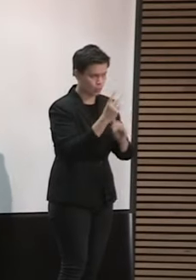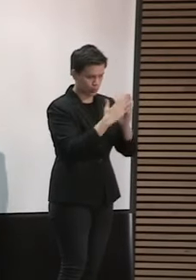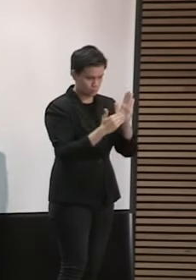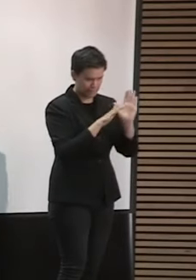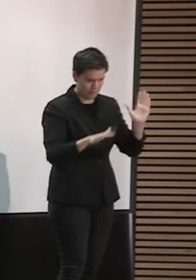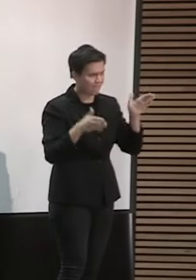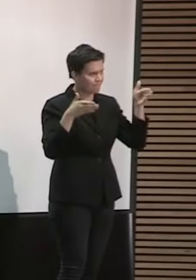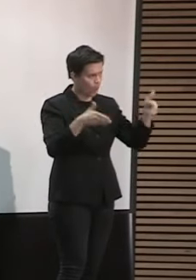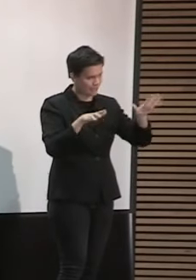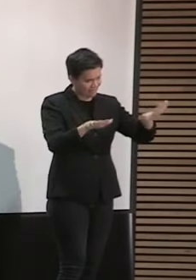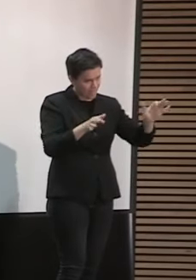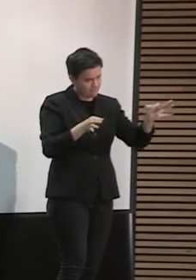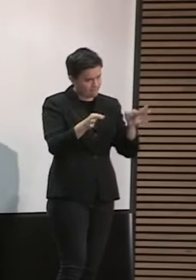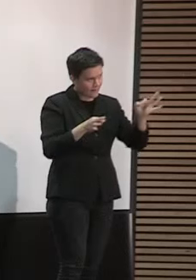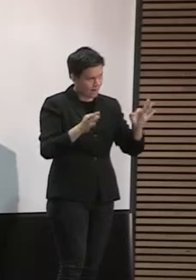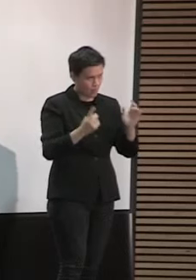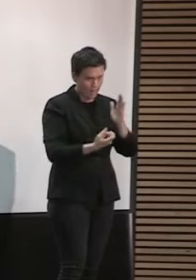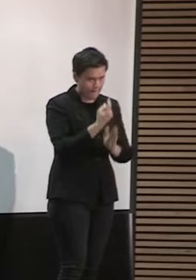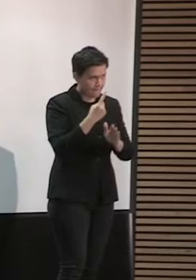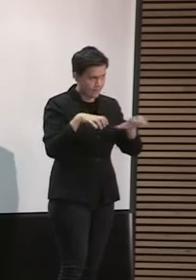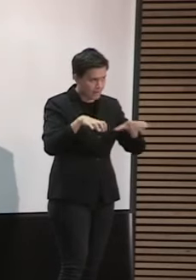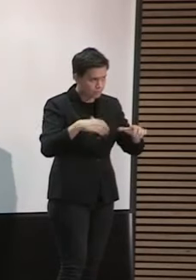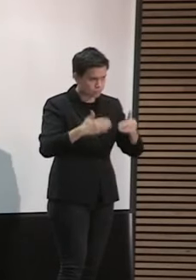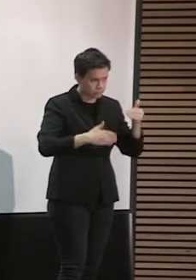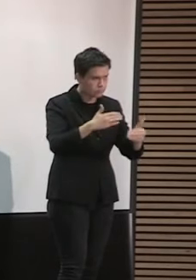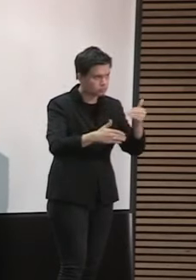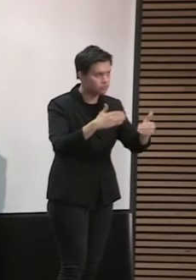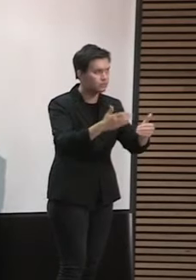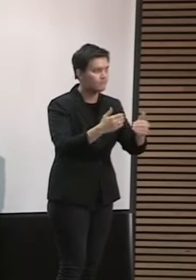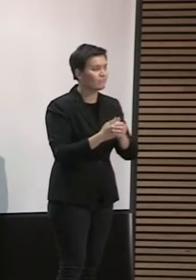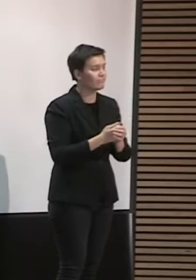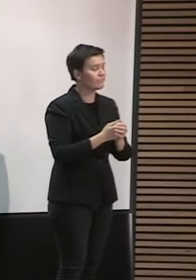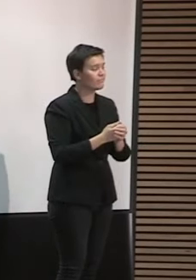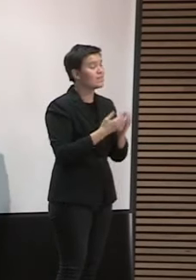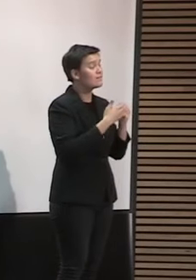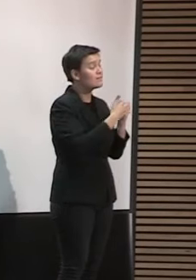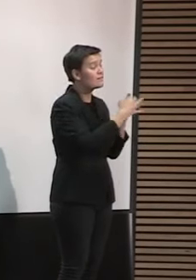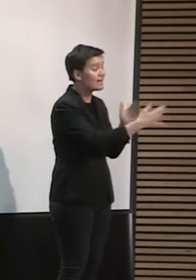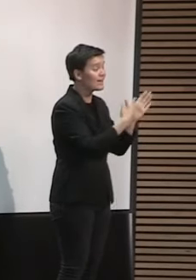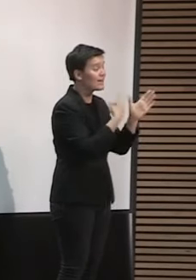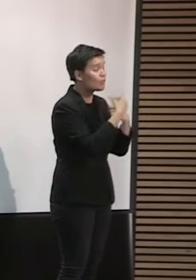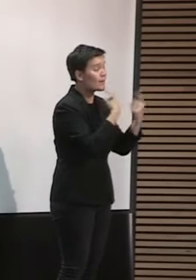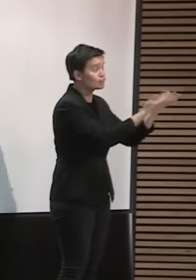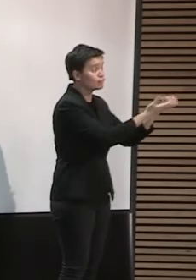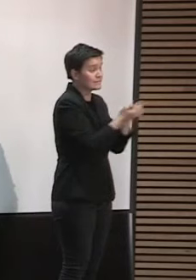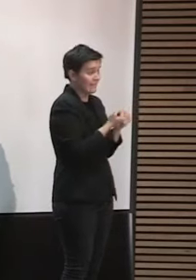false reassurance of a negative test before you leave but could show up positive in day 3 tests here. Our system